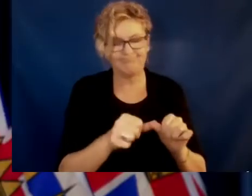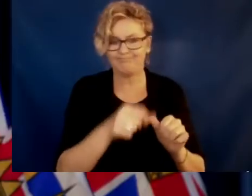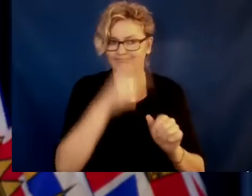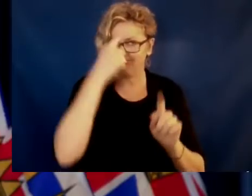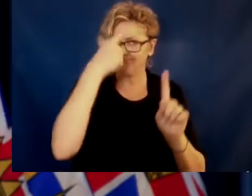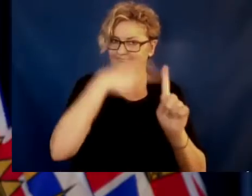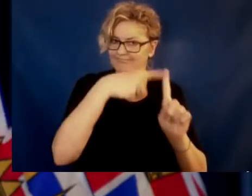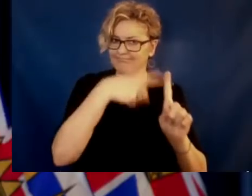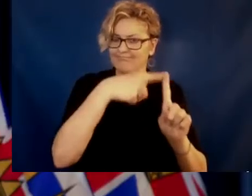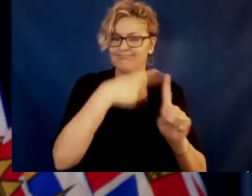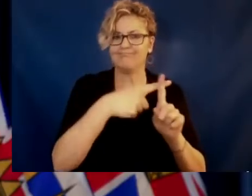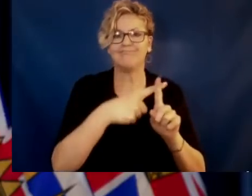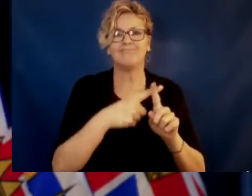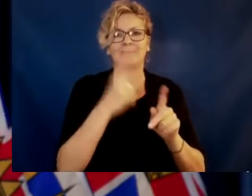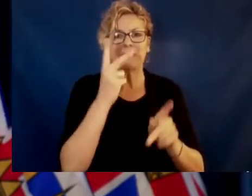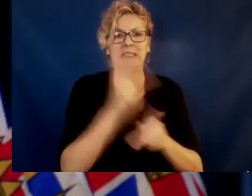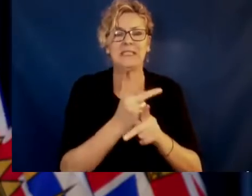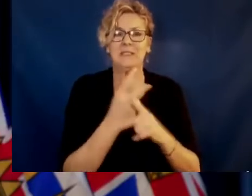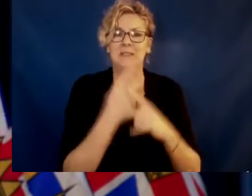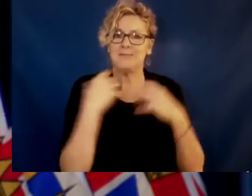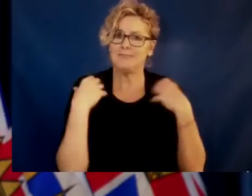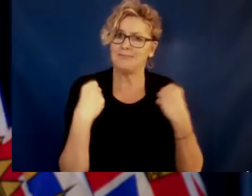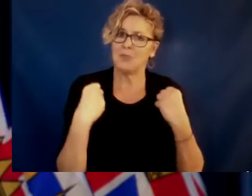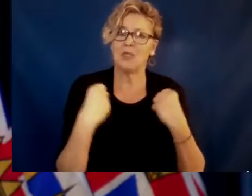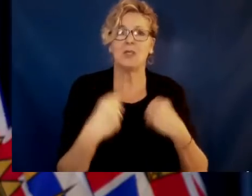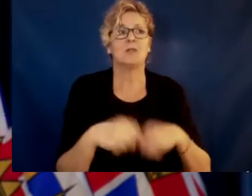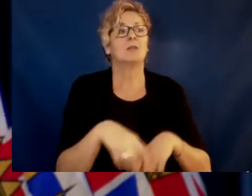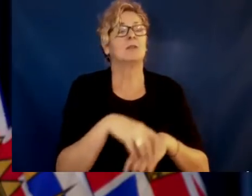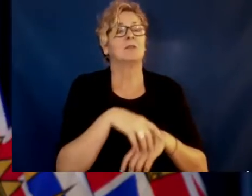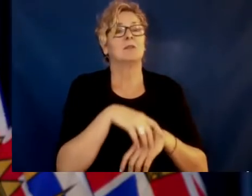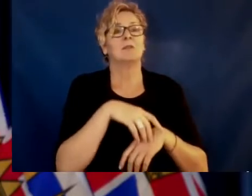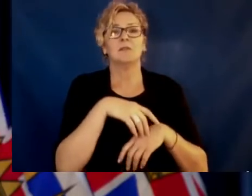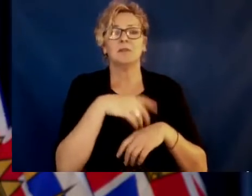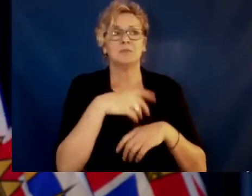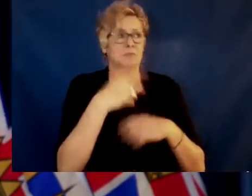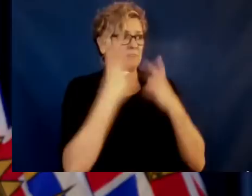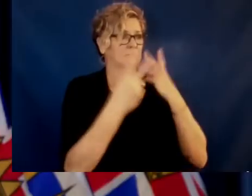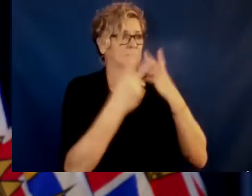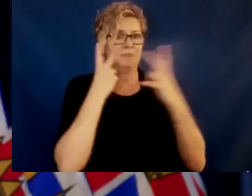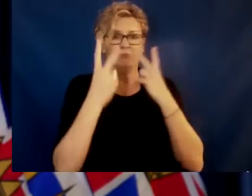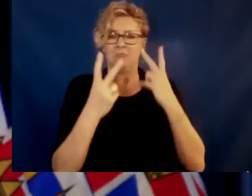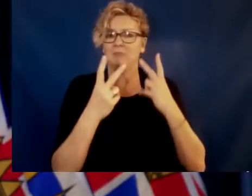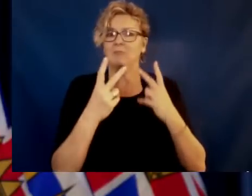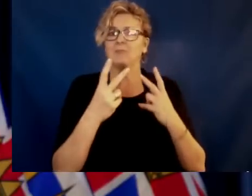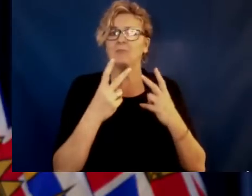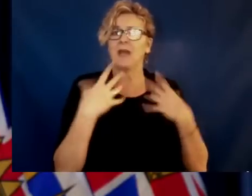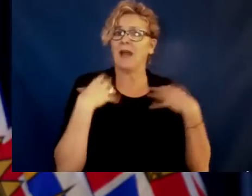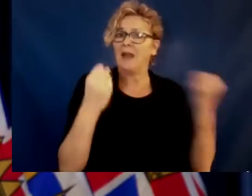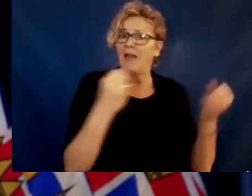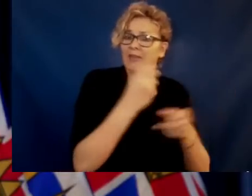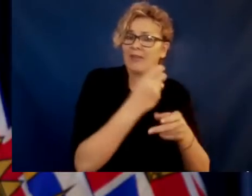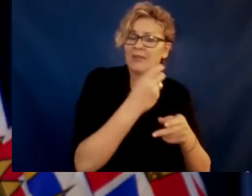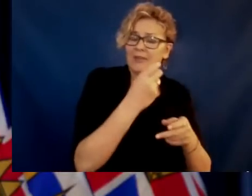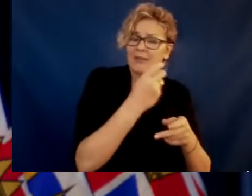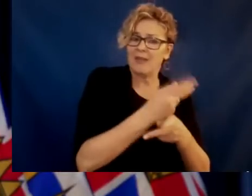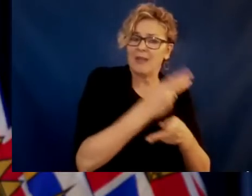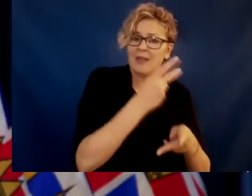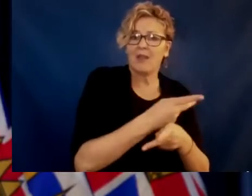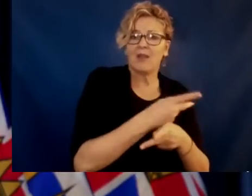As you can see, we are still able to manage it here. We're doing well. Our public health teams are supporting everybody